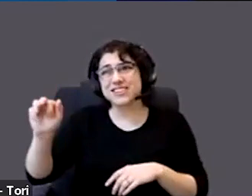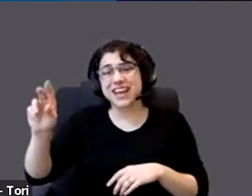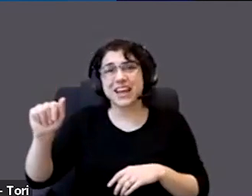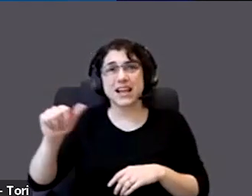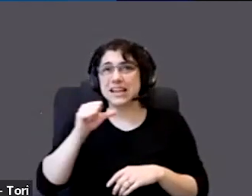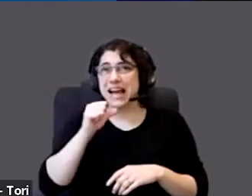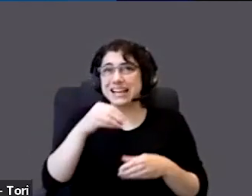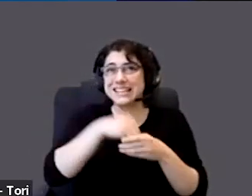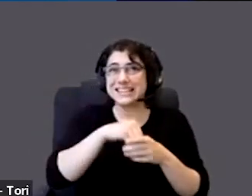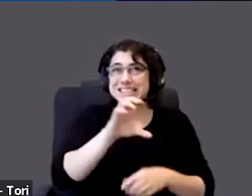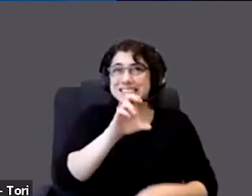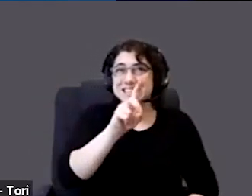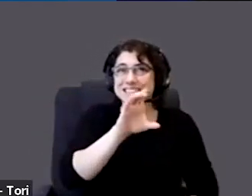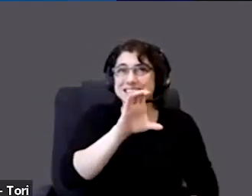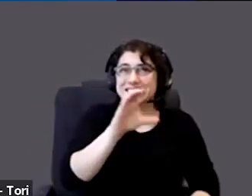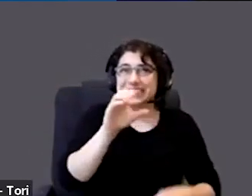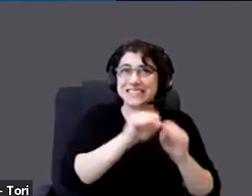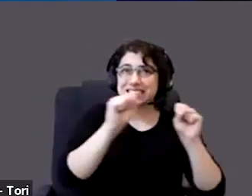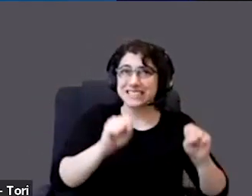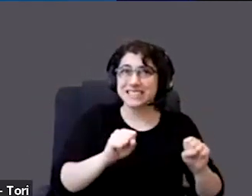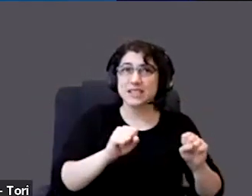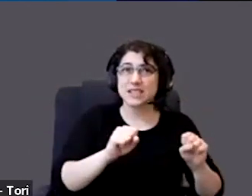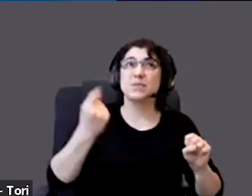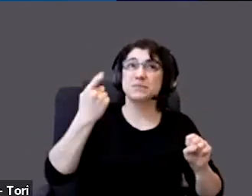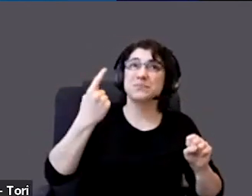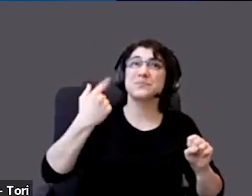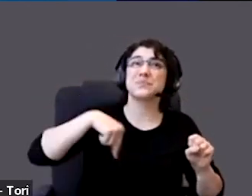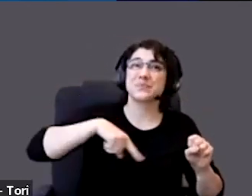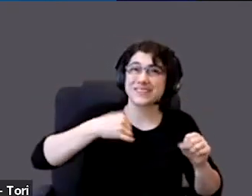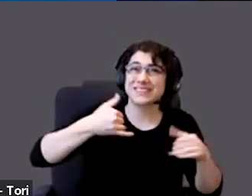but that CDC uses that I'm sure will be considered as well.